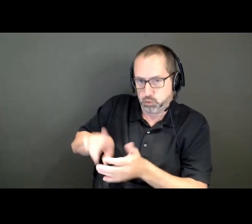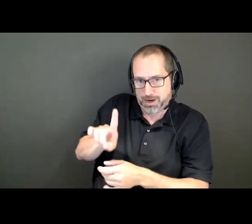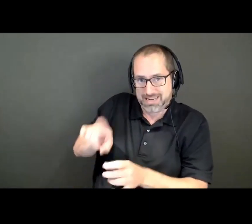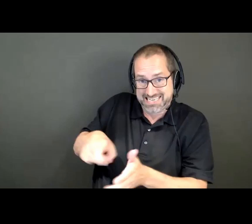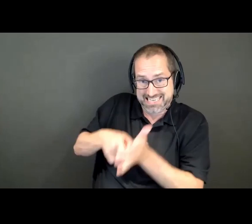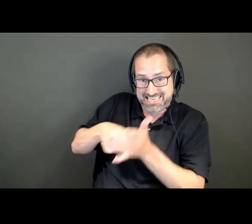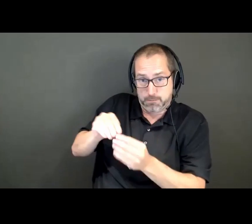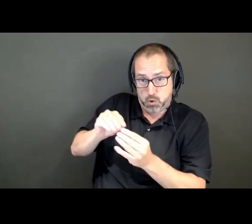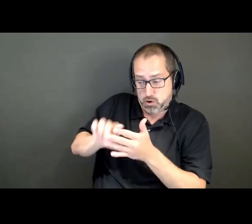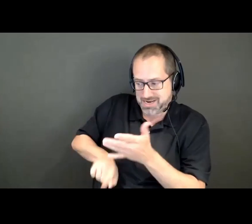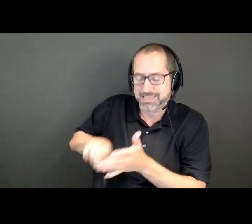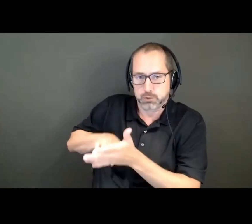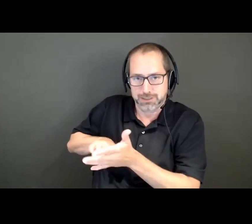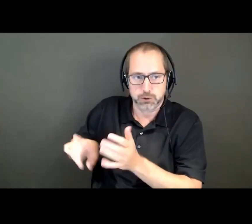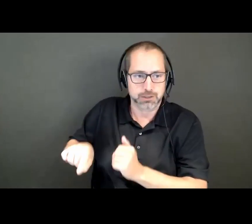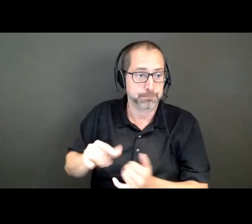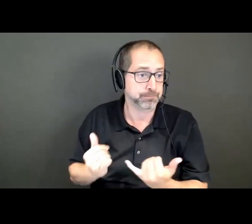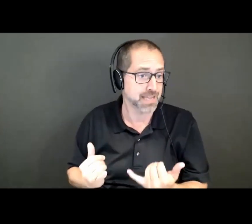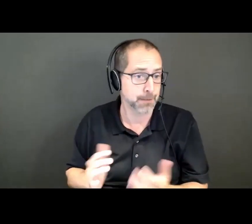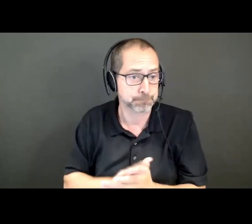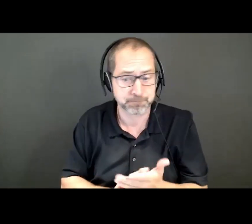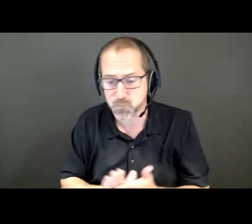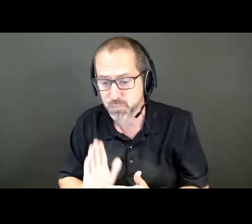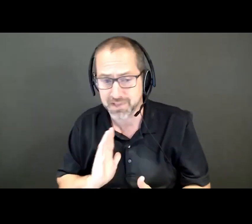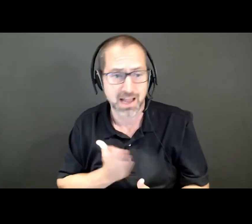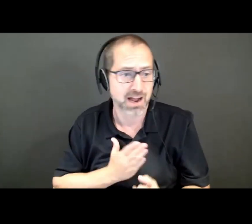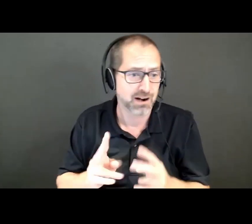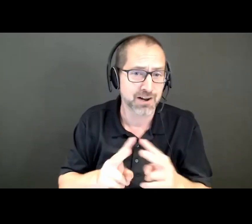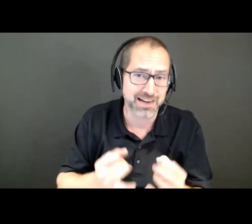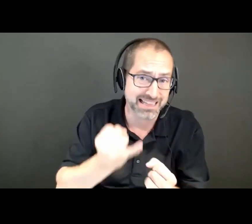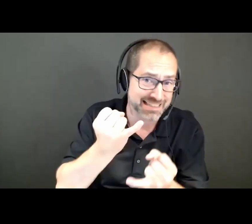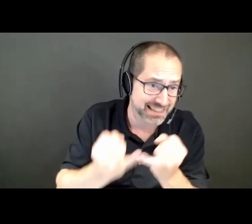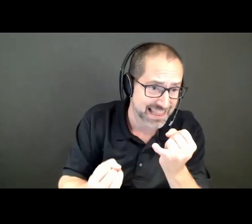If we are ready for a very last question for you all, and I think Claude might have touched